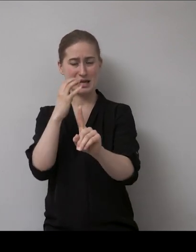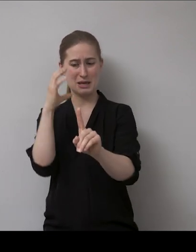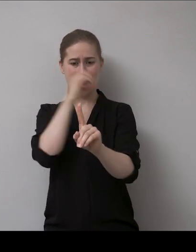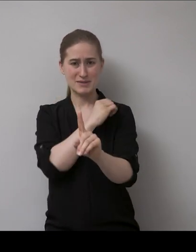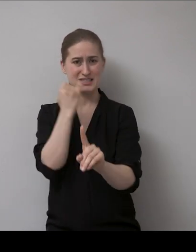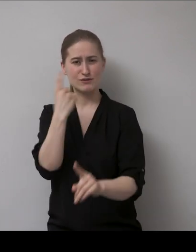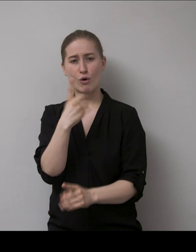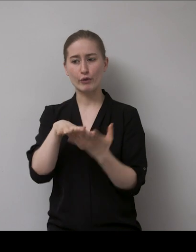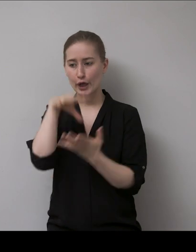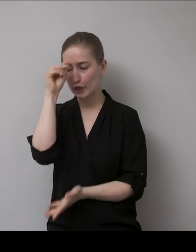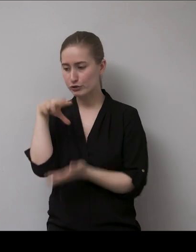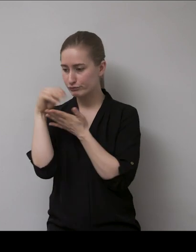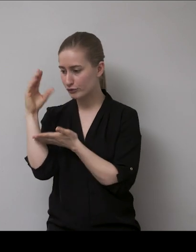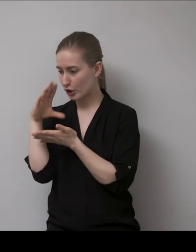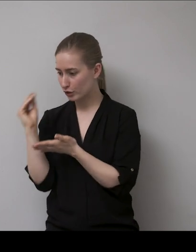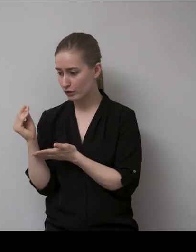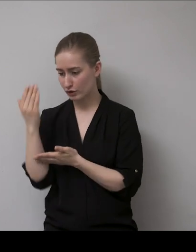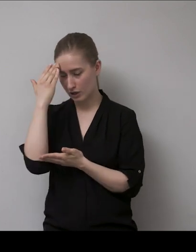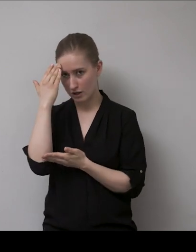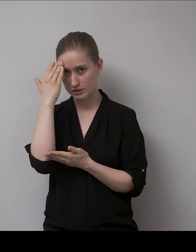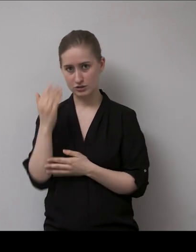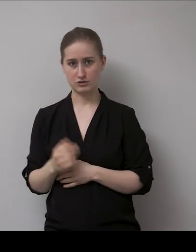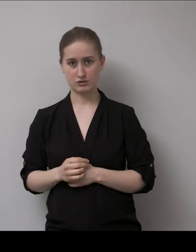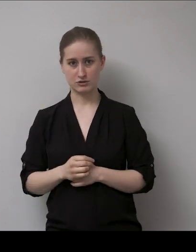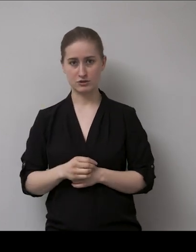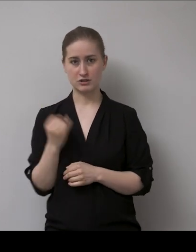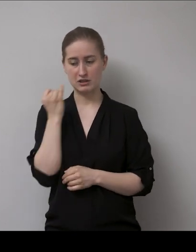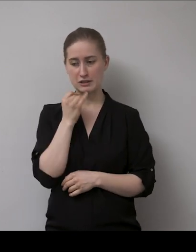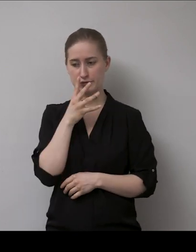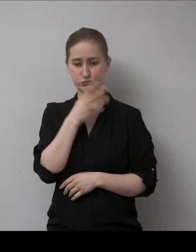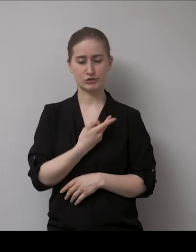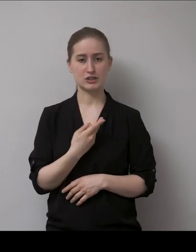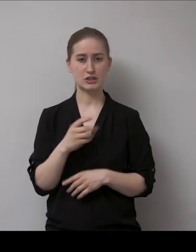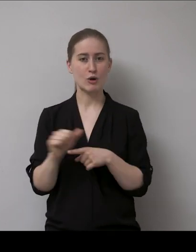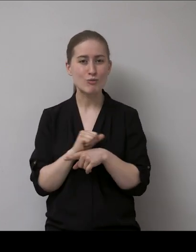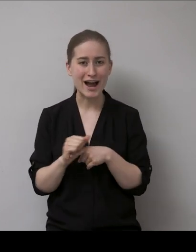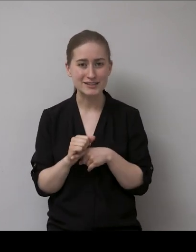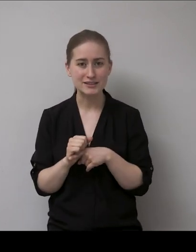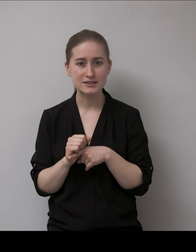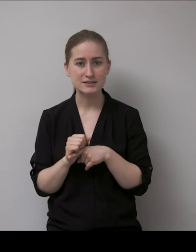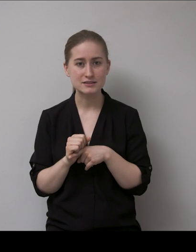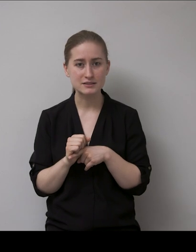"or simple artisans, "or cunning sophists, "or pretentious practitioners. "Its purport is not so much